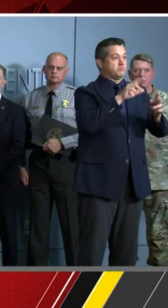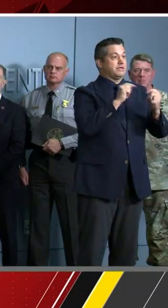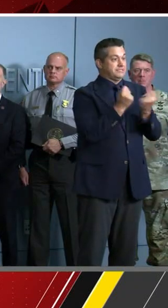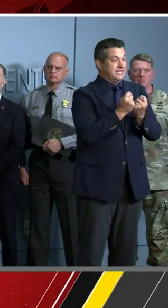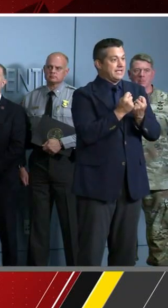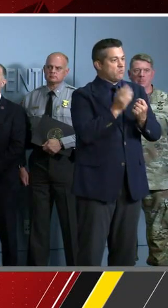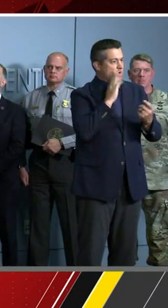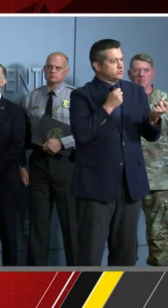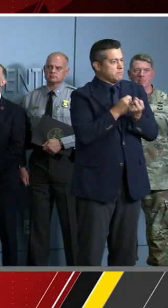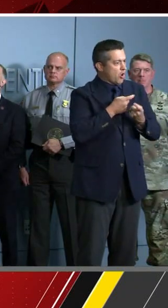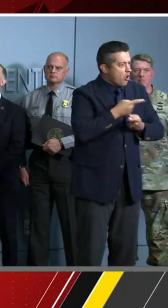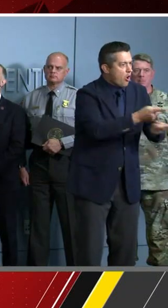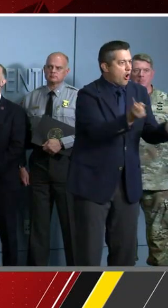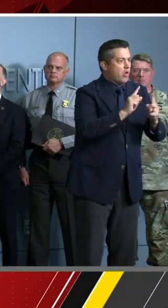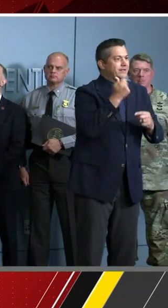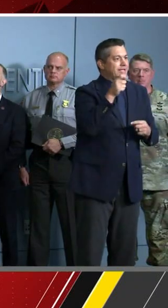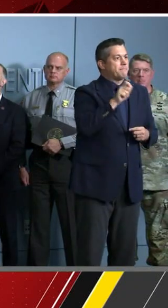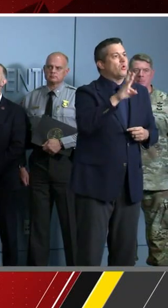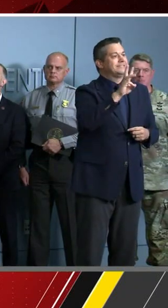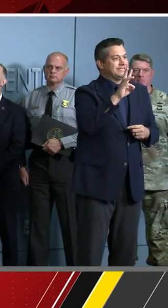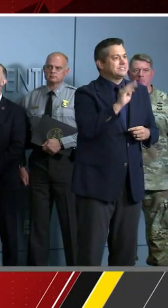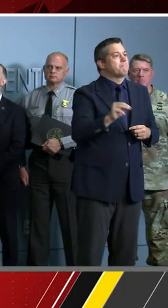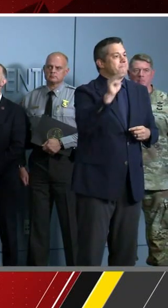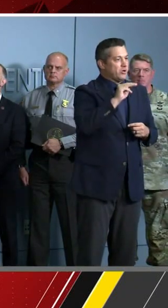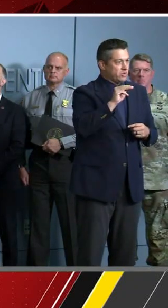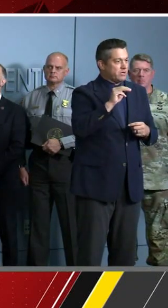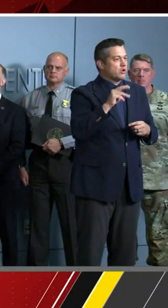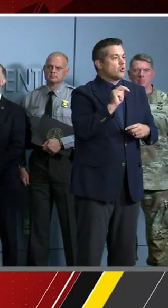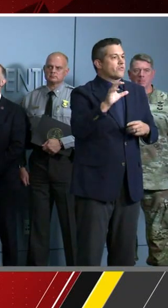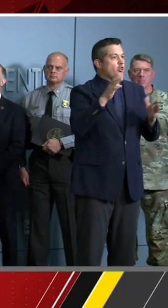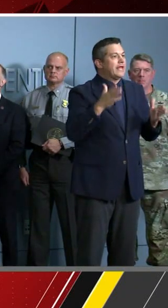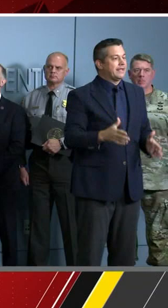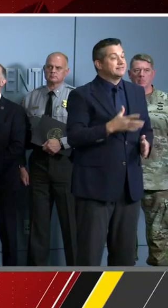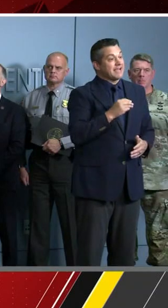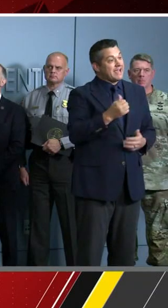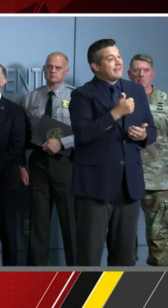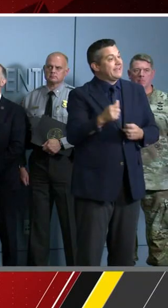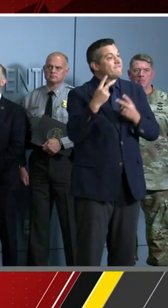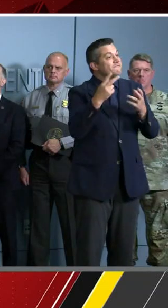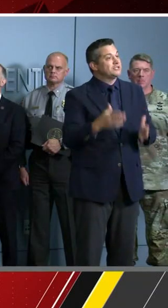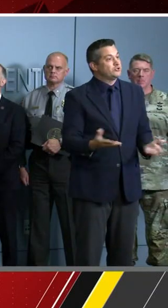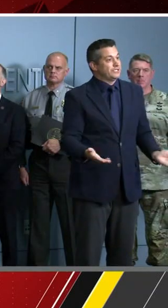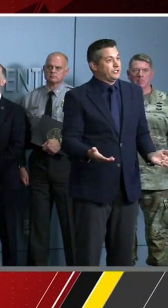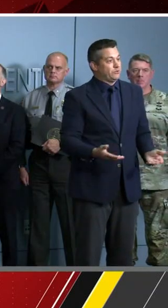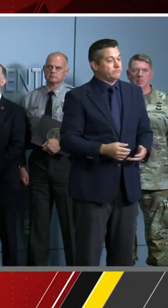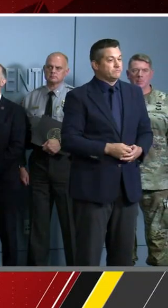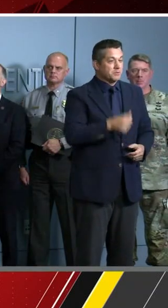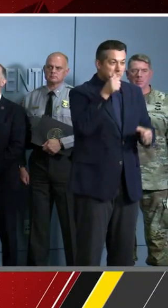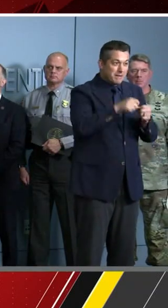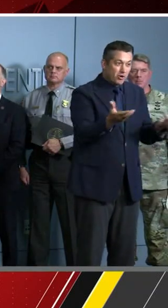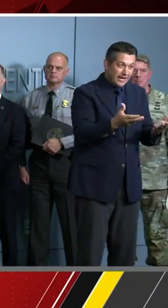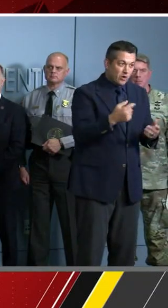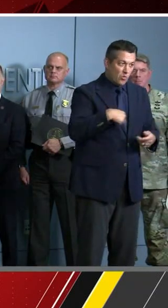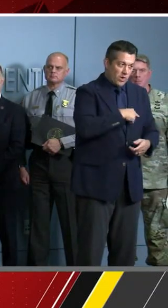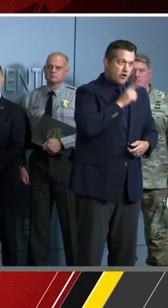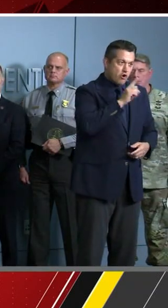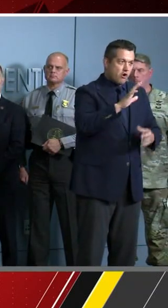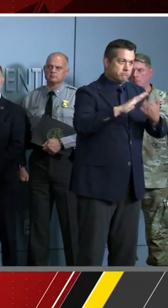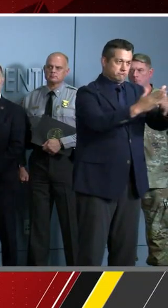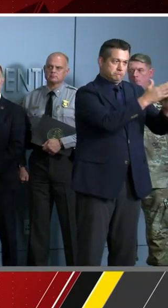million North Carolinians and visitors is finally here in North Carolina, we utilize a